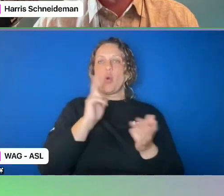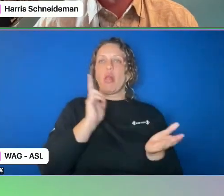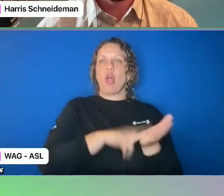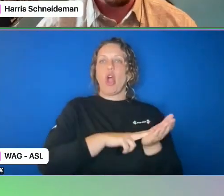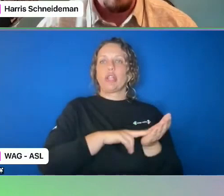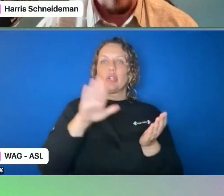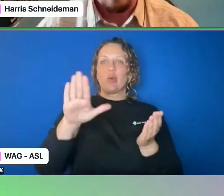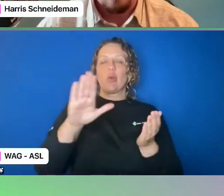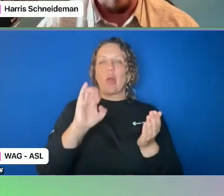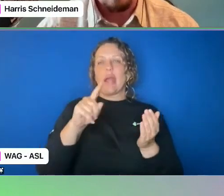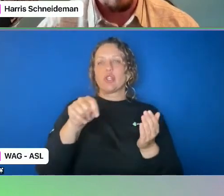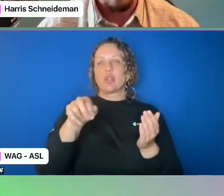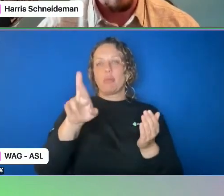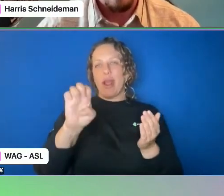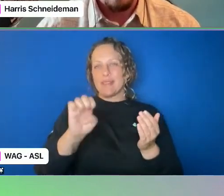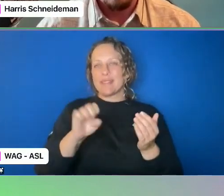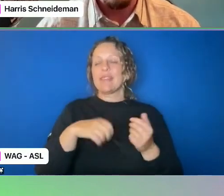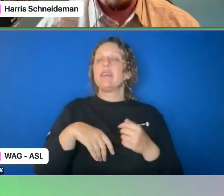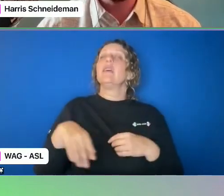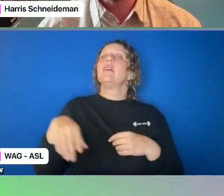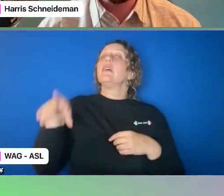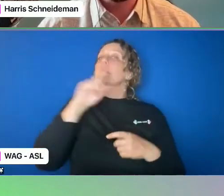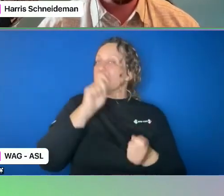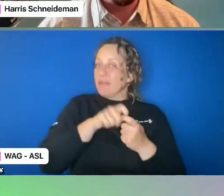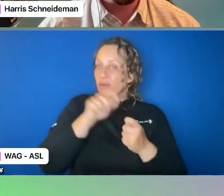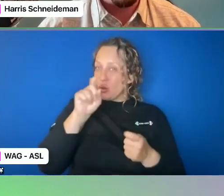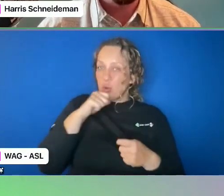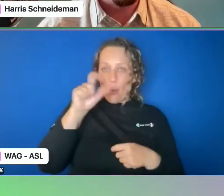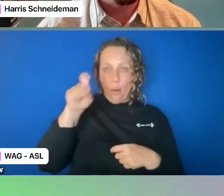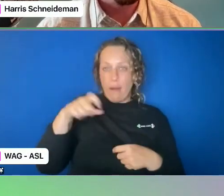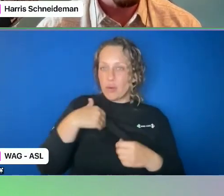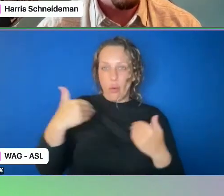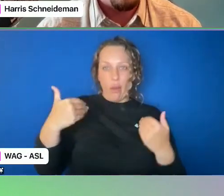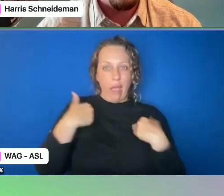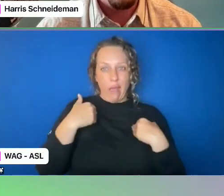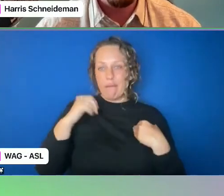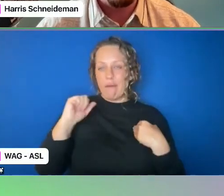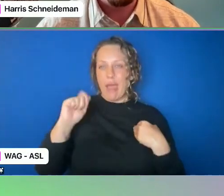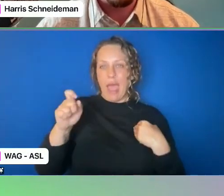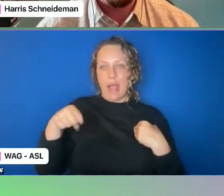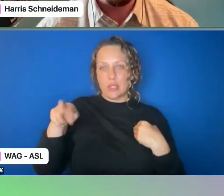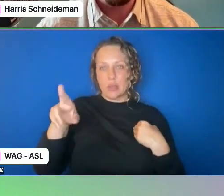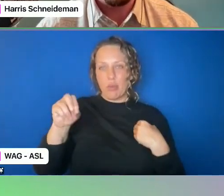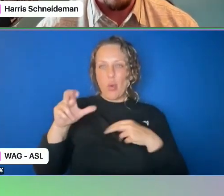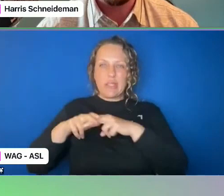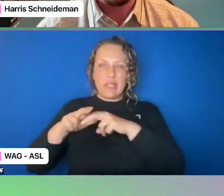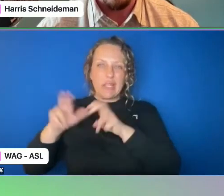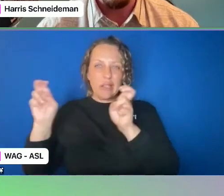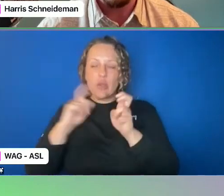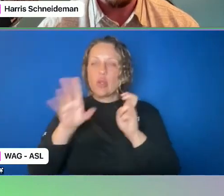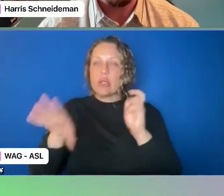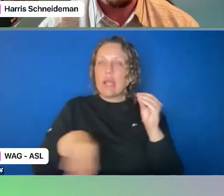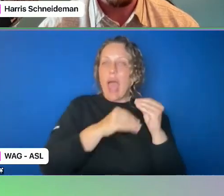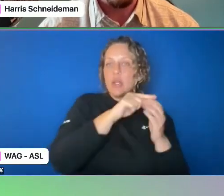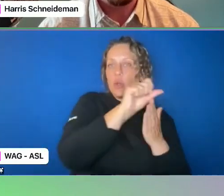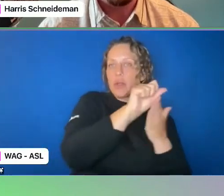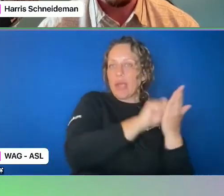But to specifically answer your question, you don't have to occupy an Axe Pro seat for that. You can just add them to the Axe account. If you're an enterprise,